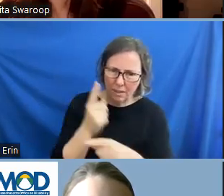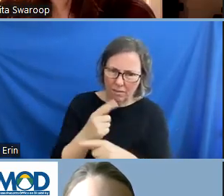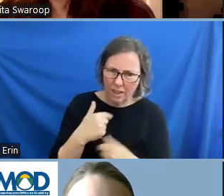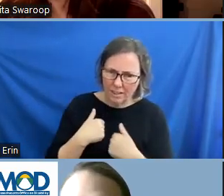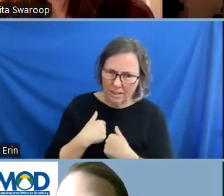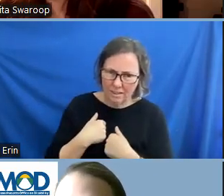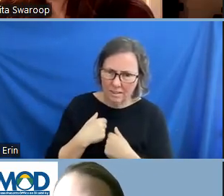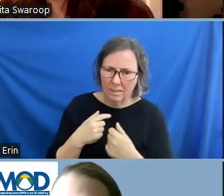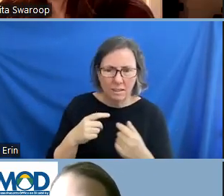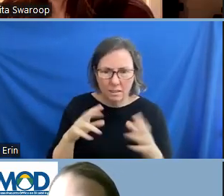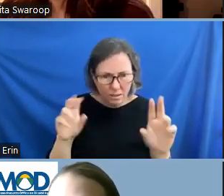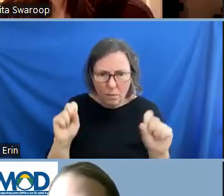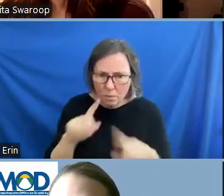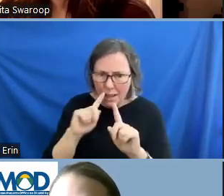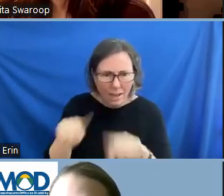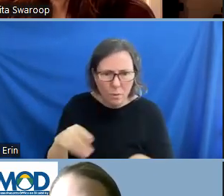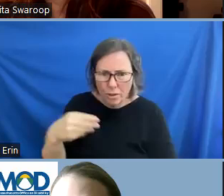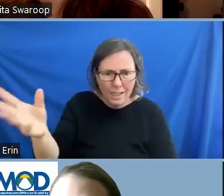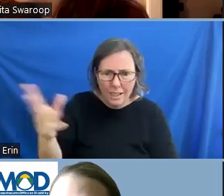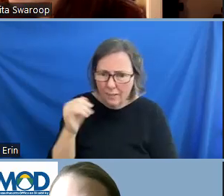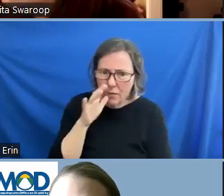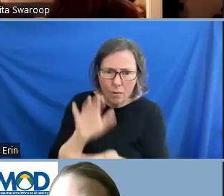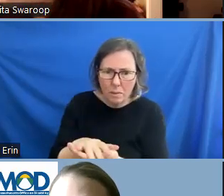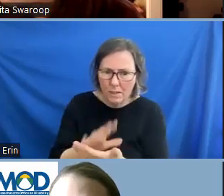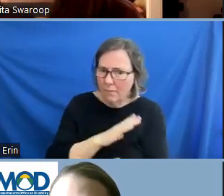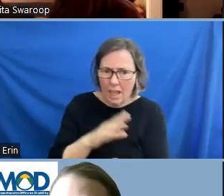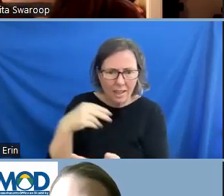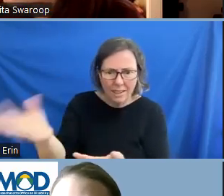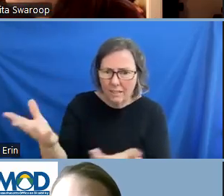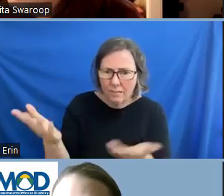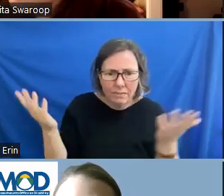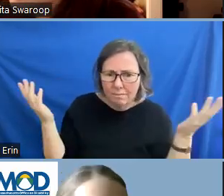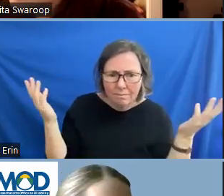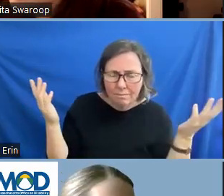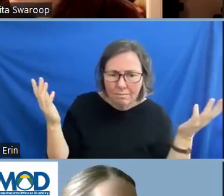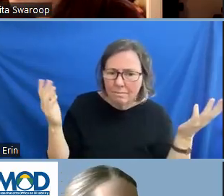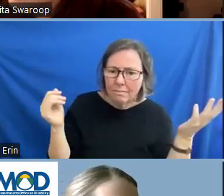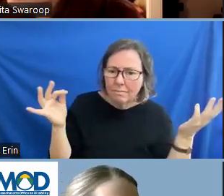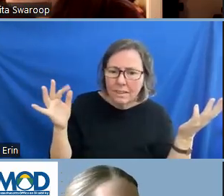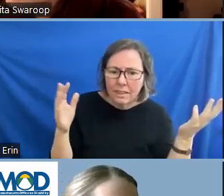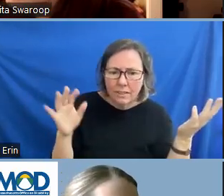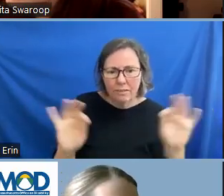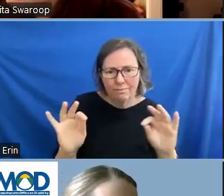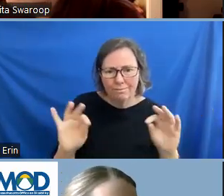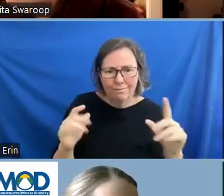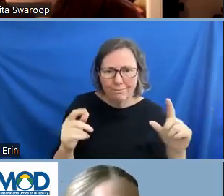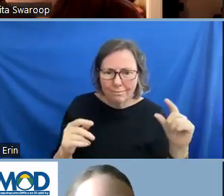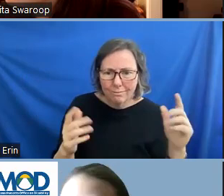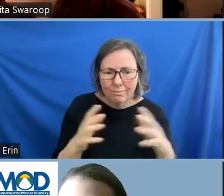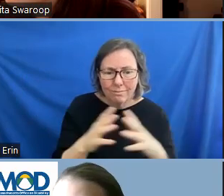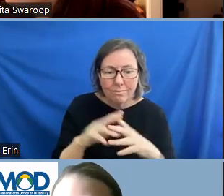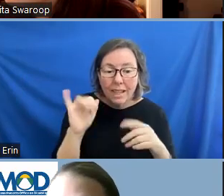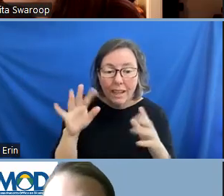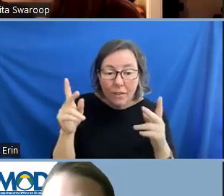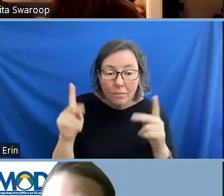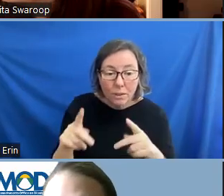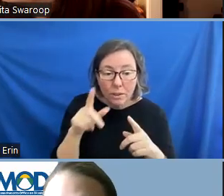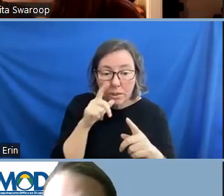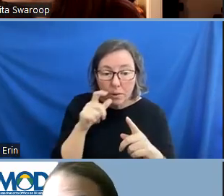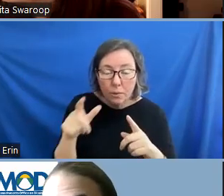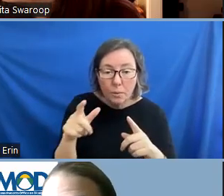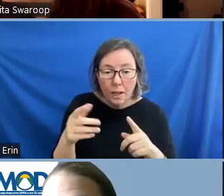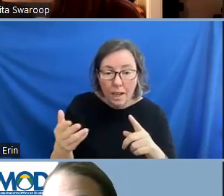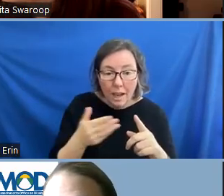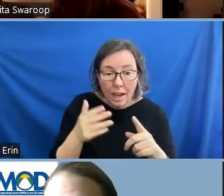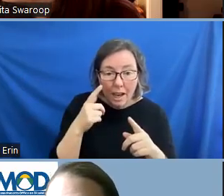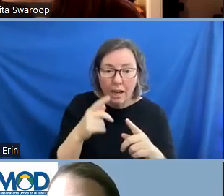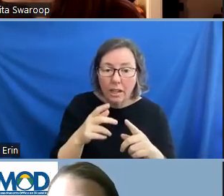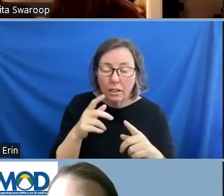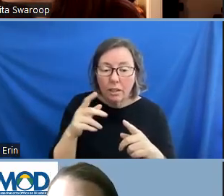If you believe her and if someone, if I hire an employee that's blind and they